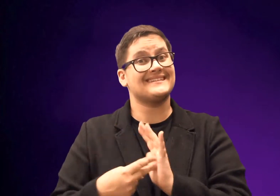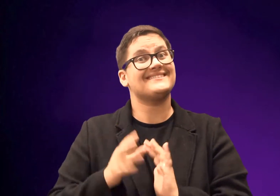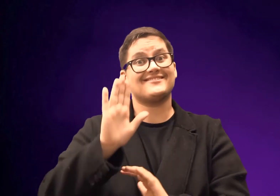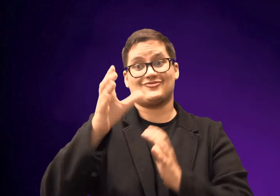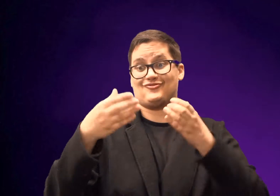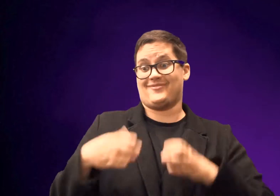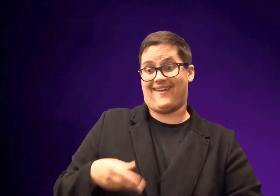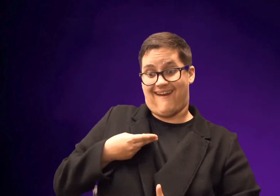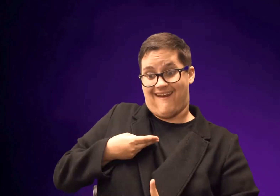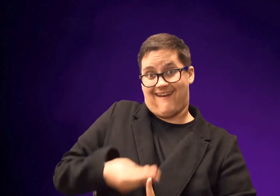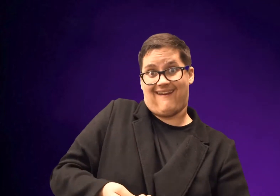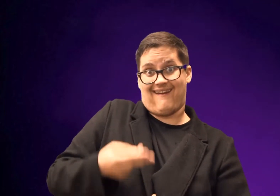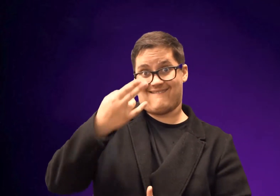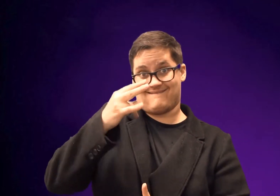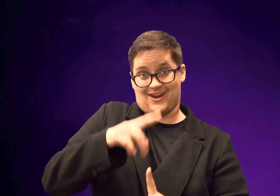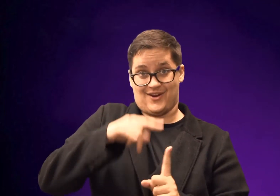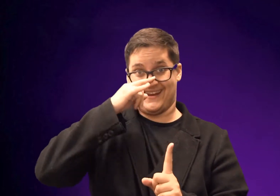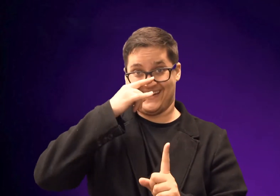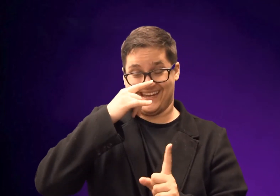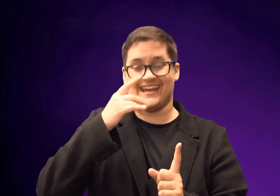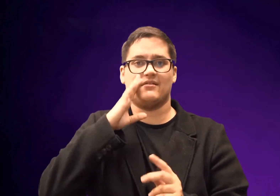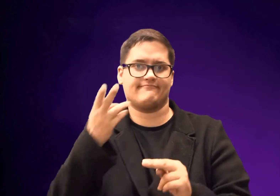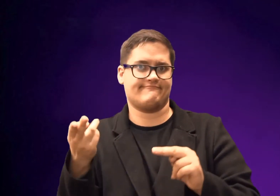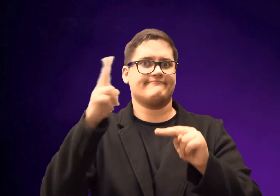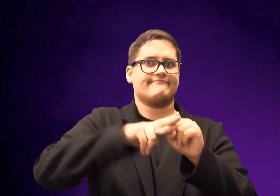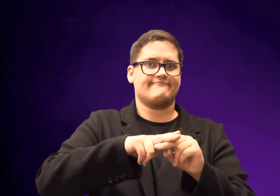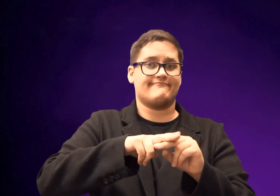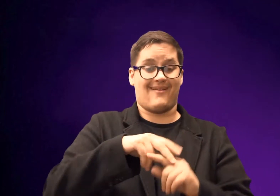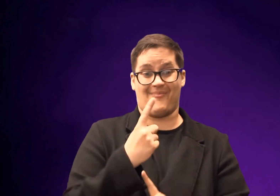that means there'll be a higher chance that you can pass HIV onto the baby.